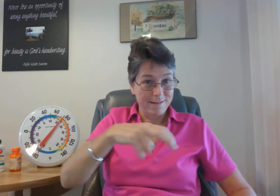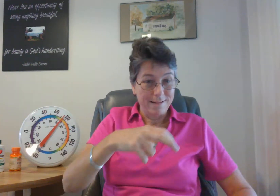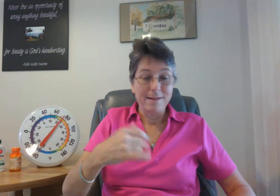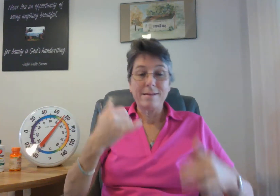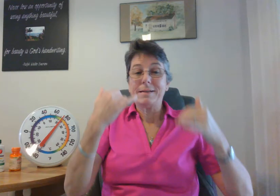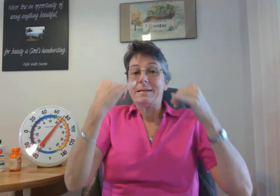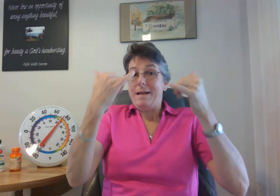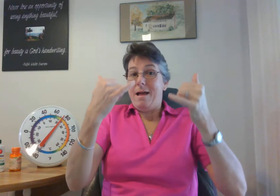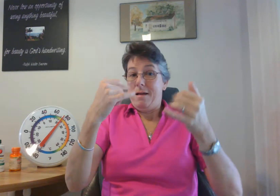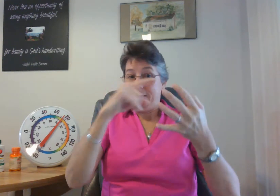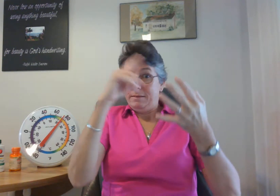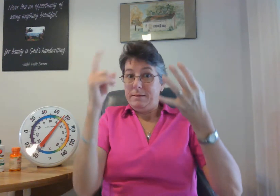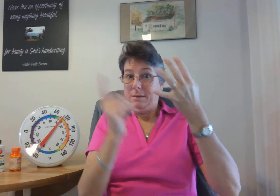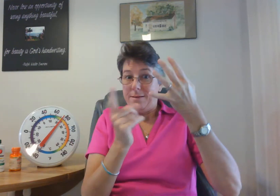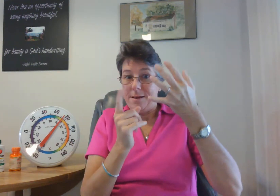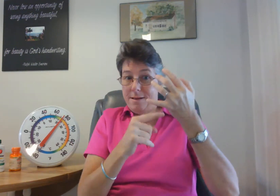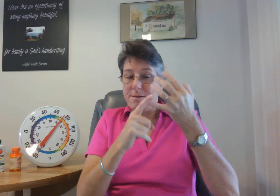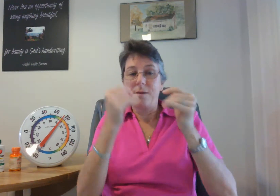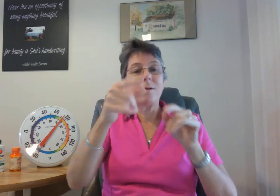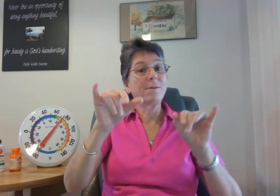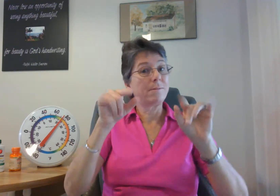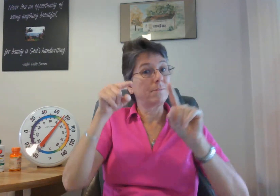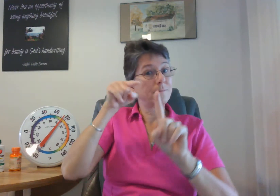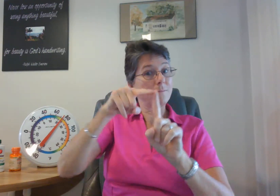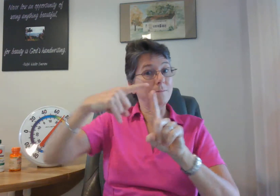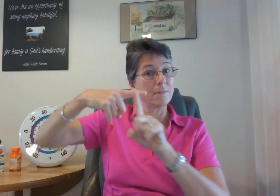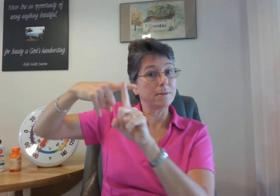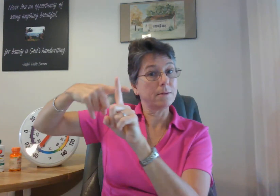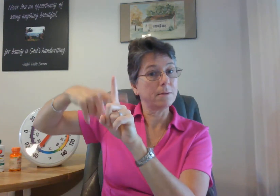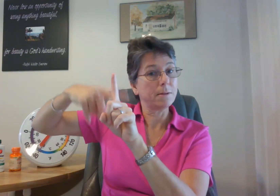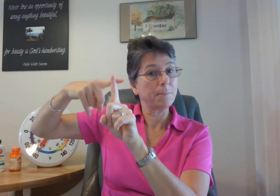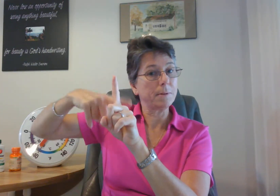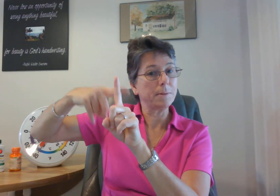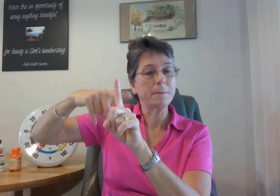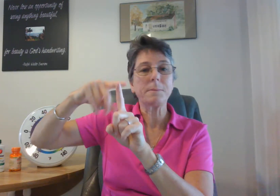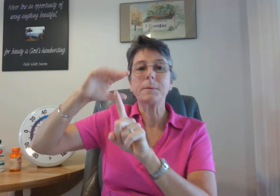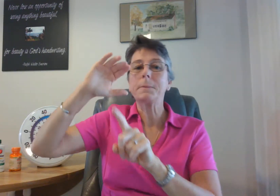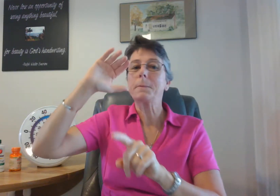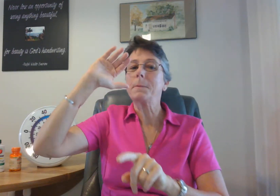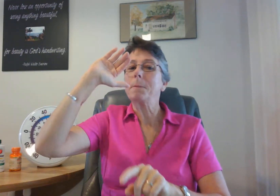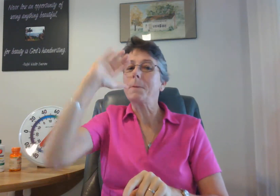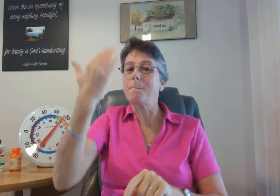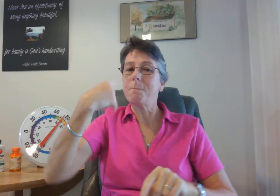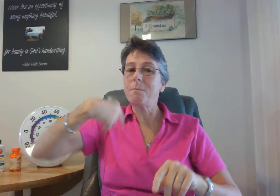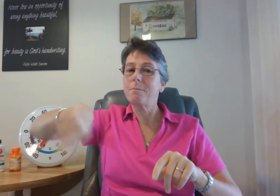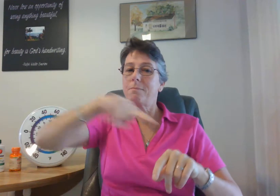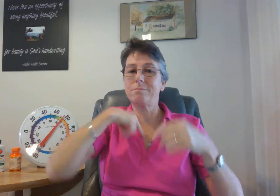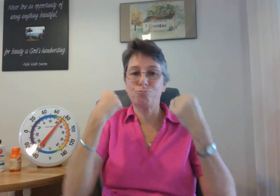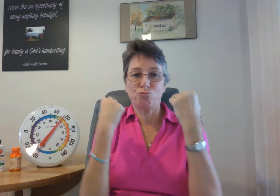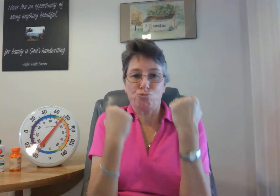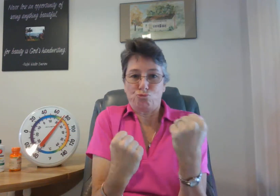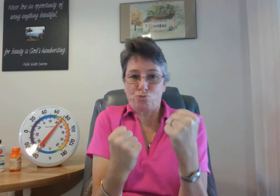Not only that, now you will notice things even more than before.